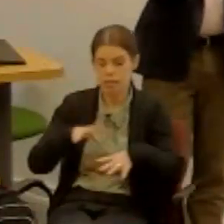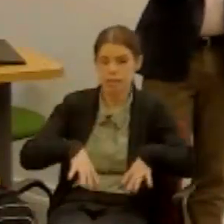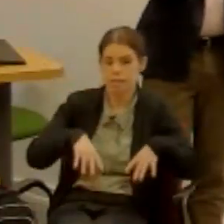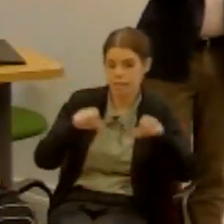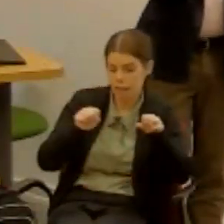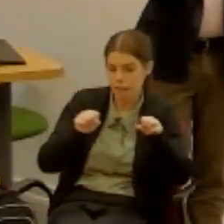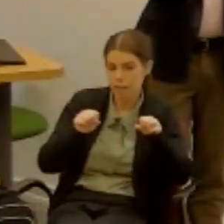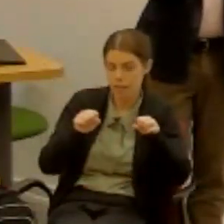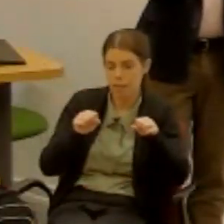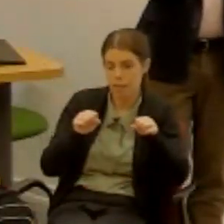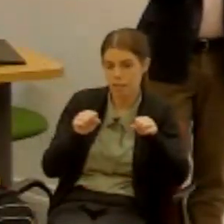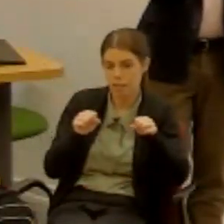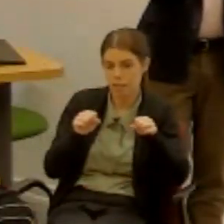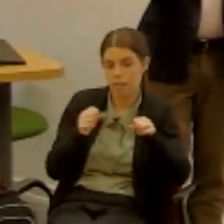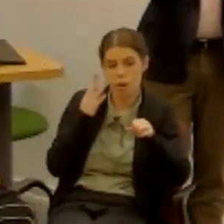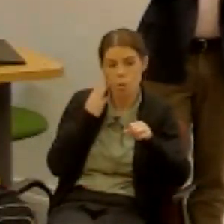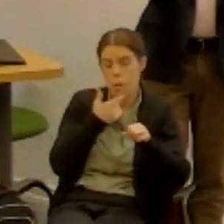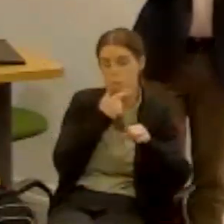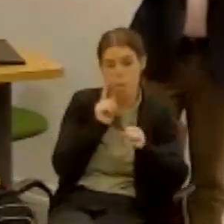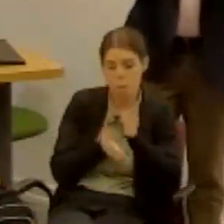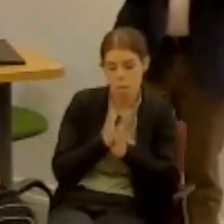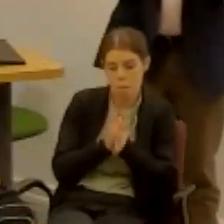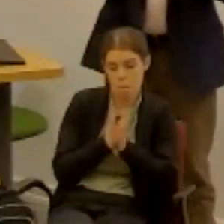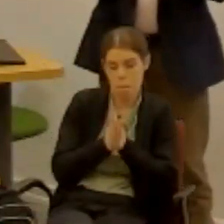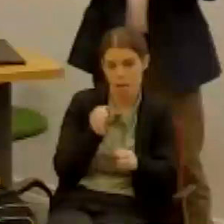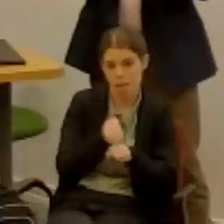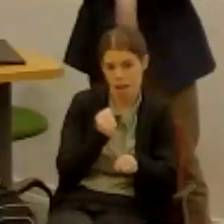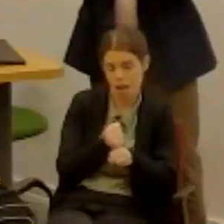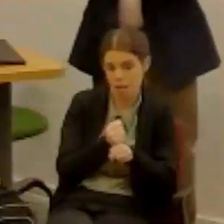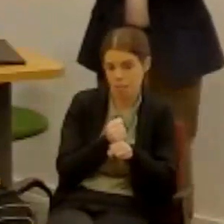Lot of people are still playing the game.